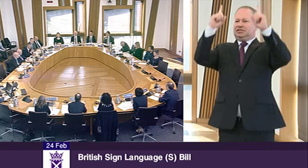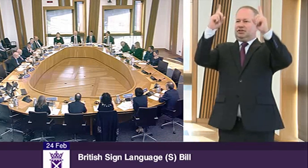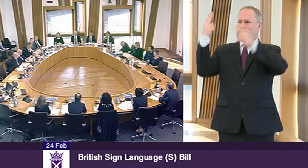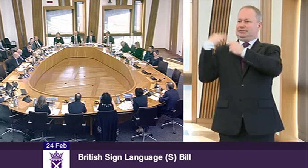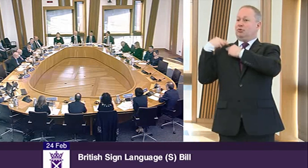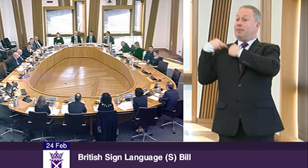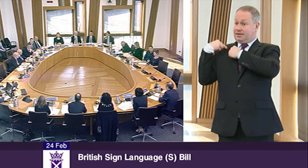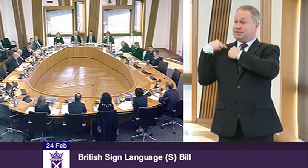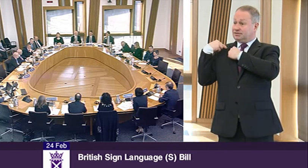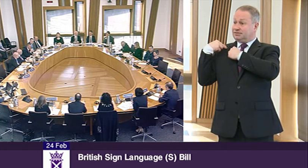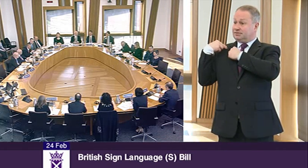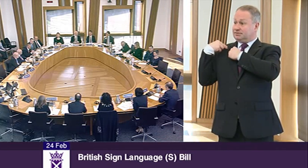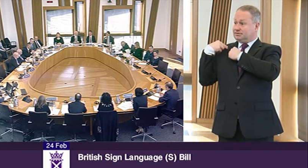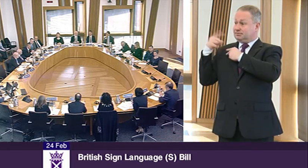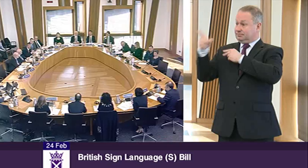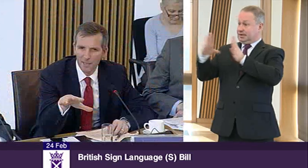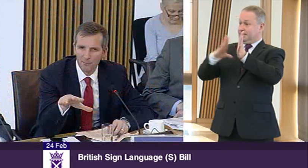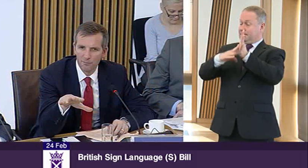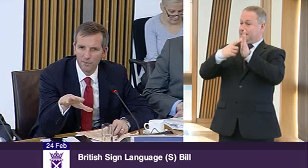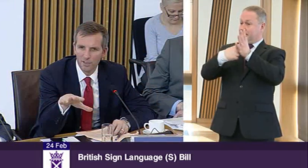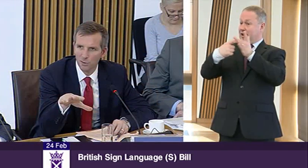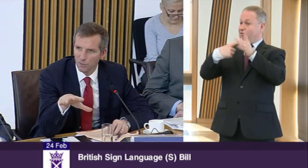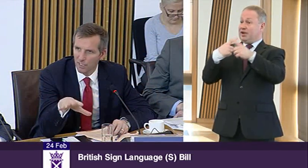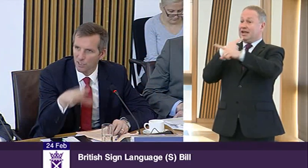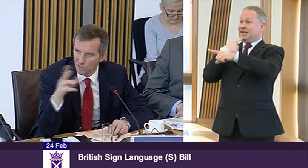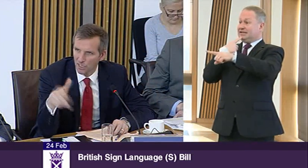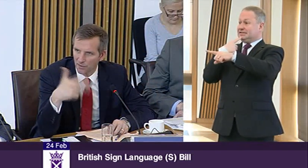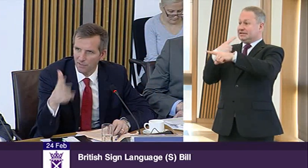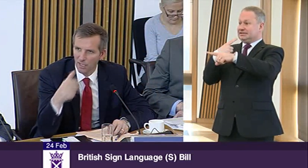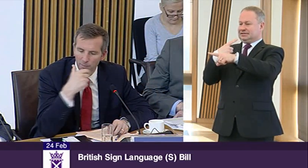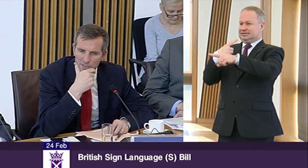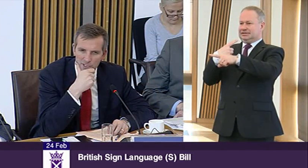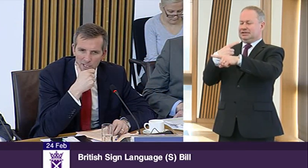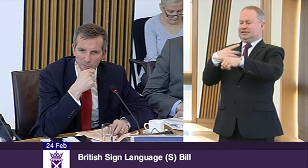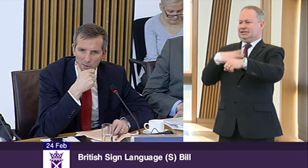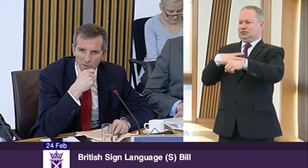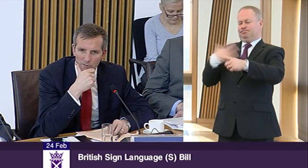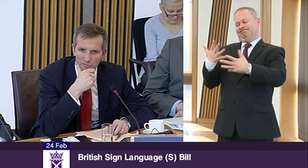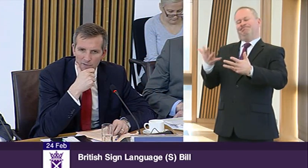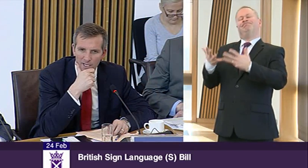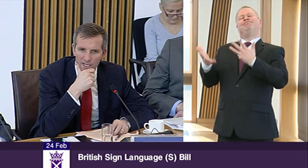to pick up on a comment made by Maria Dick about the use of English and the development